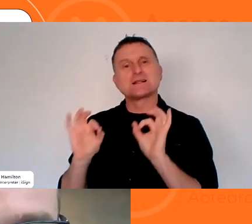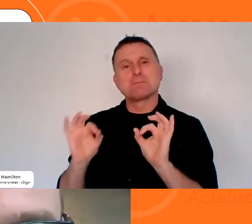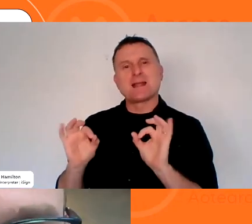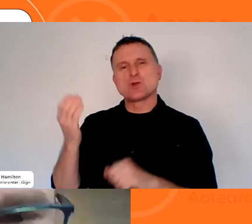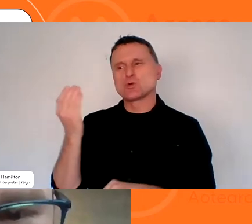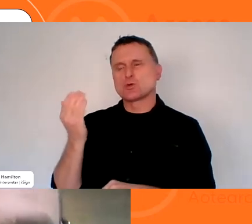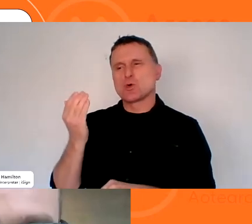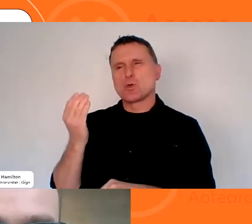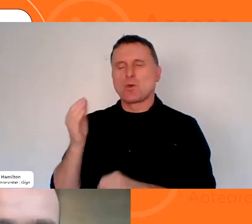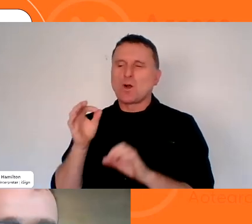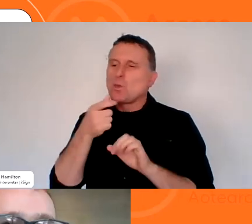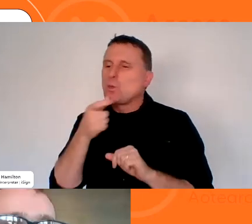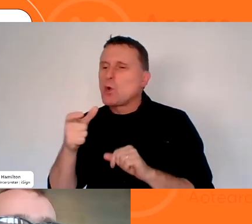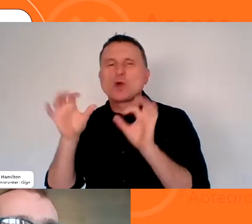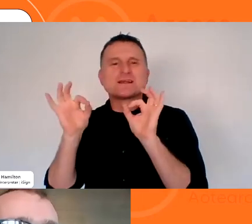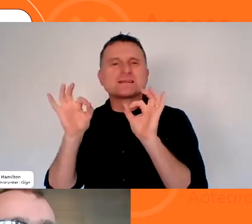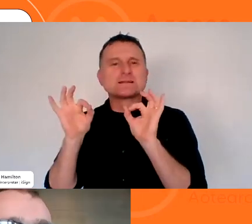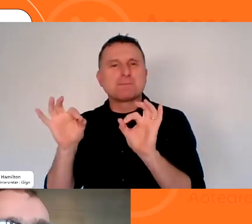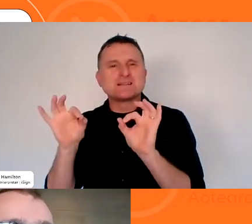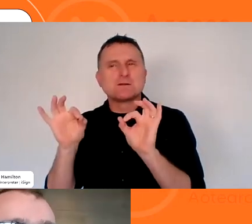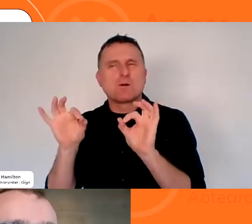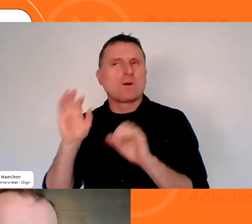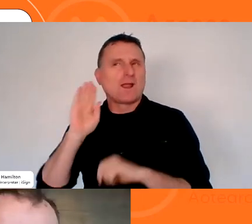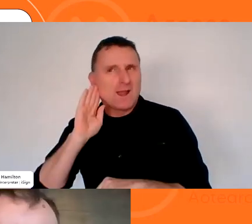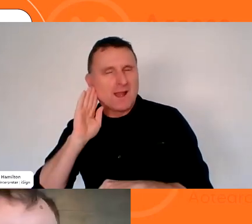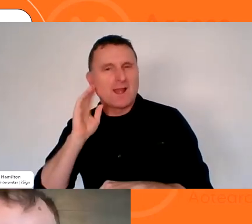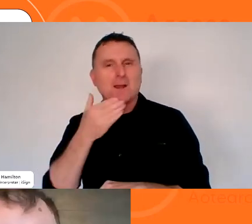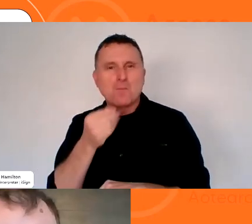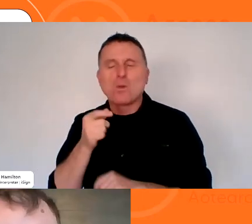encouraged more. And so that was a bit of an eye-opening, coming